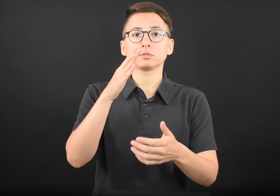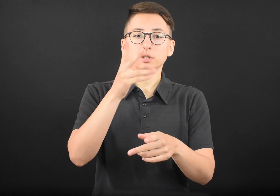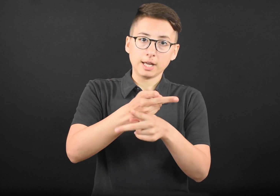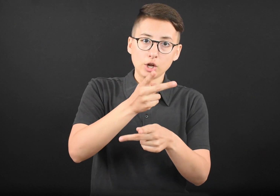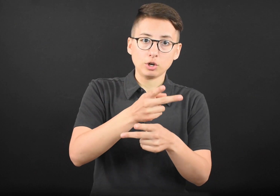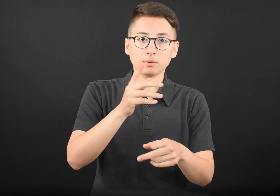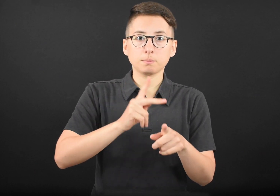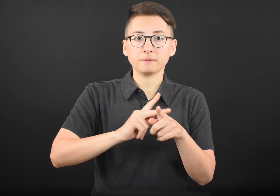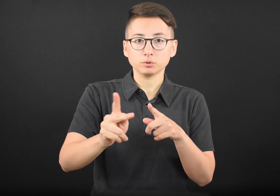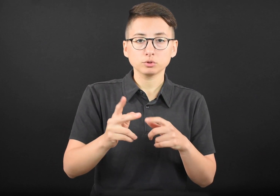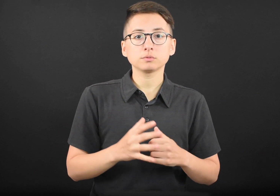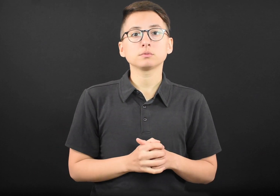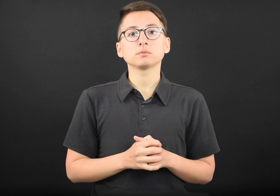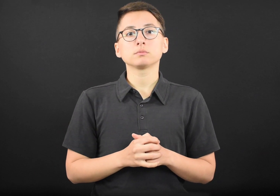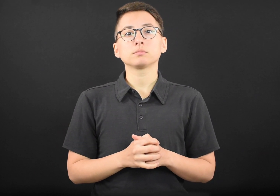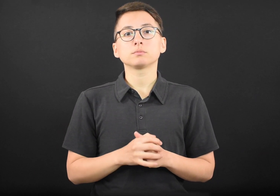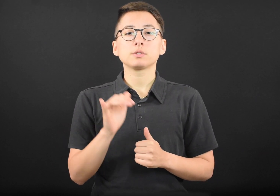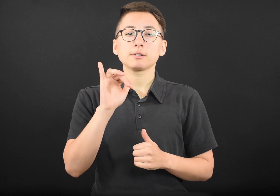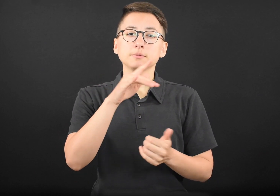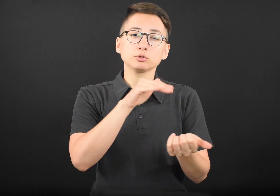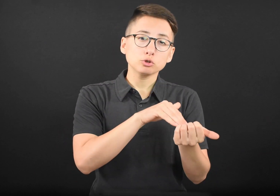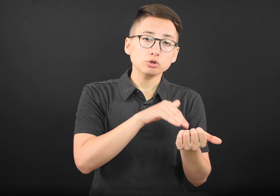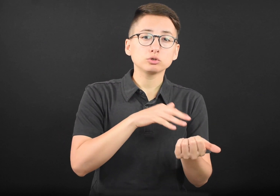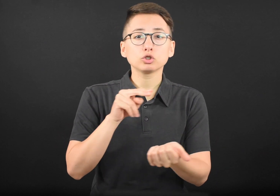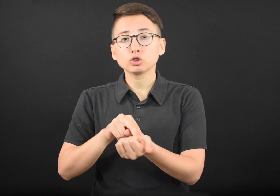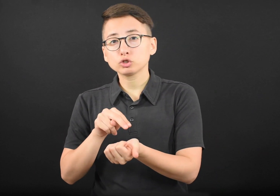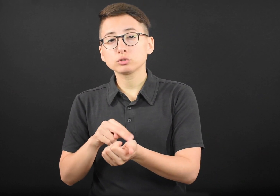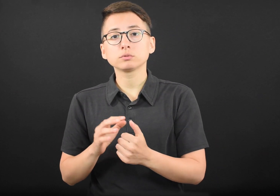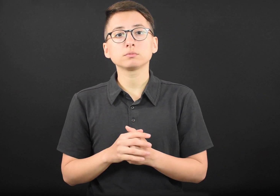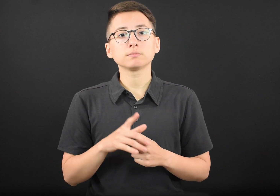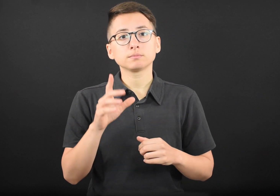and seek care immediately if they have any of these symptoms